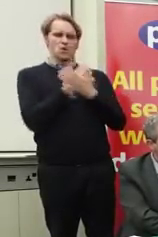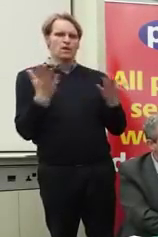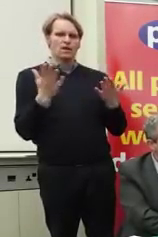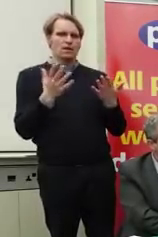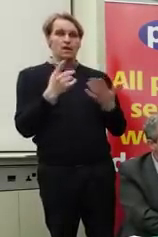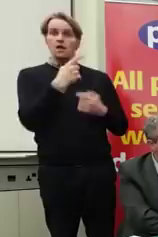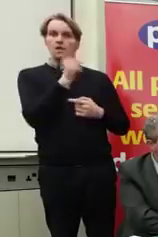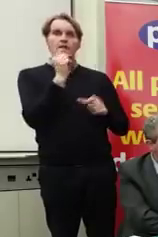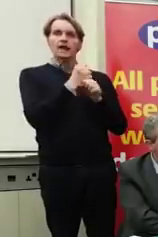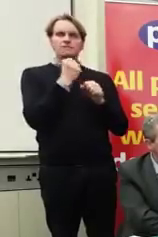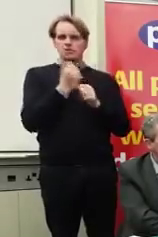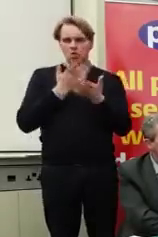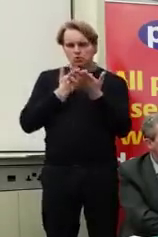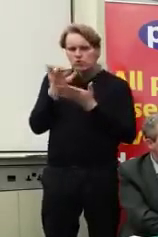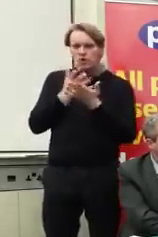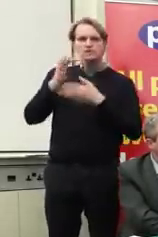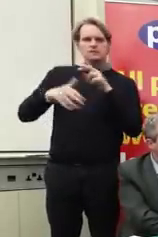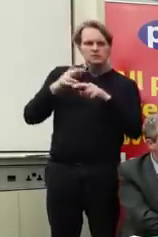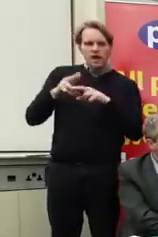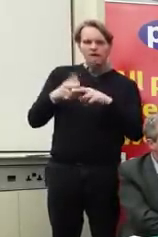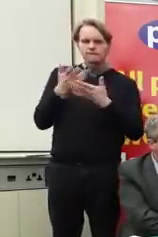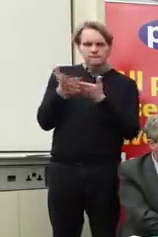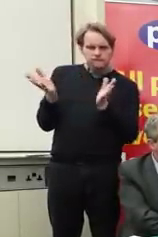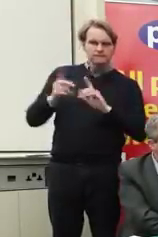people who know ie the workers who are at the frontline, some of the decisions have